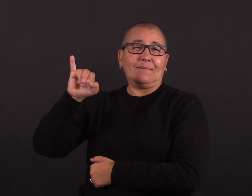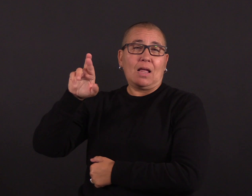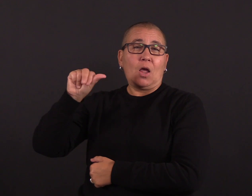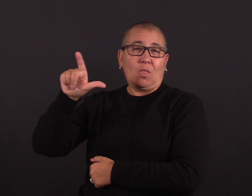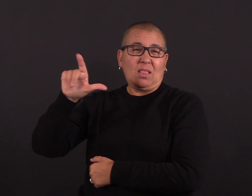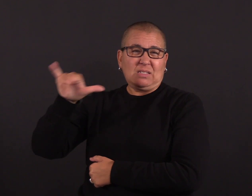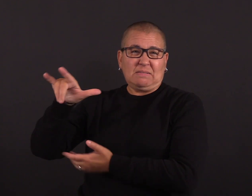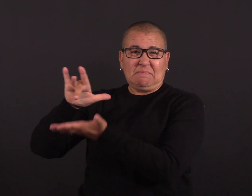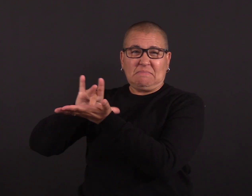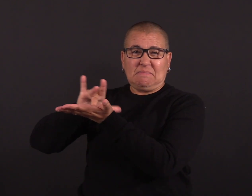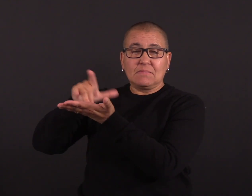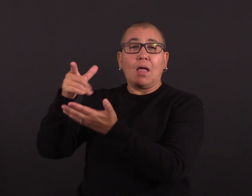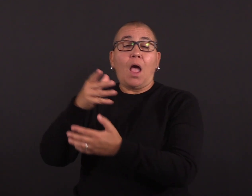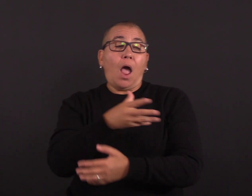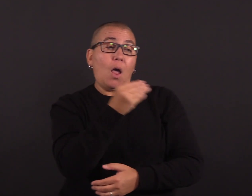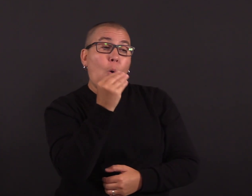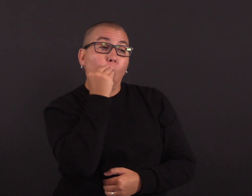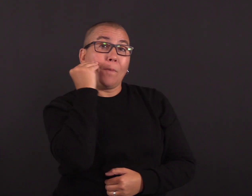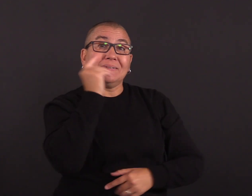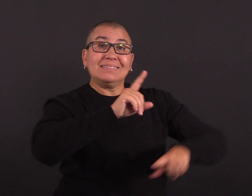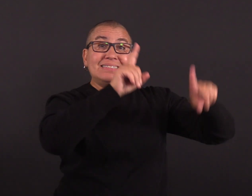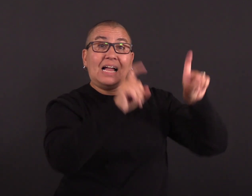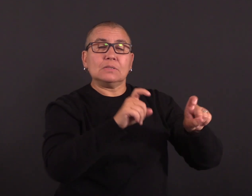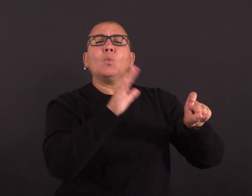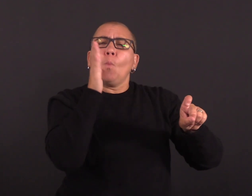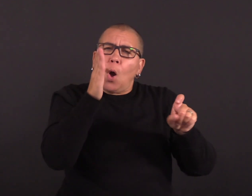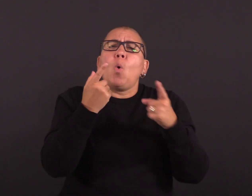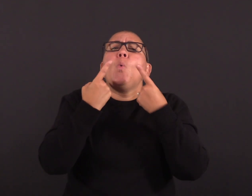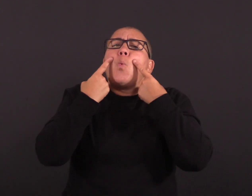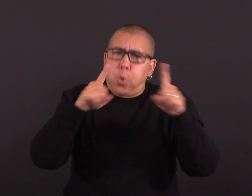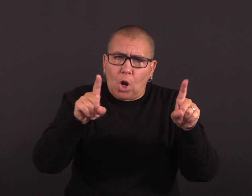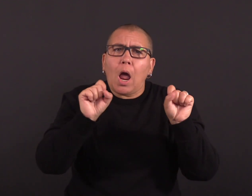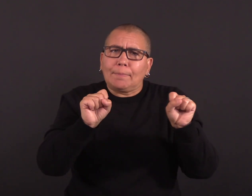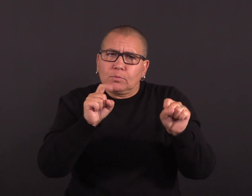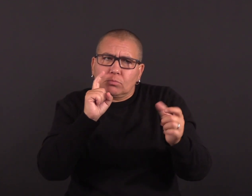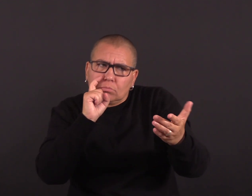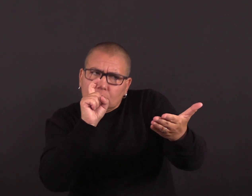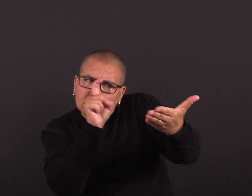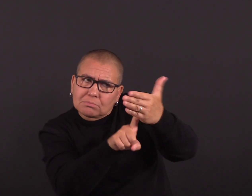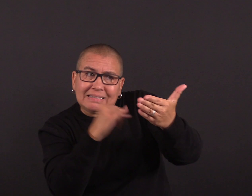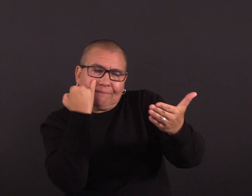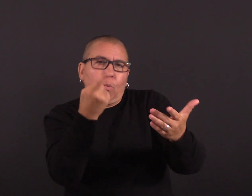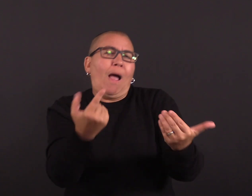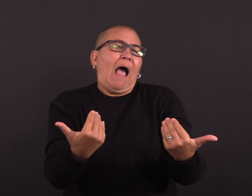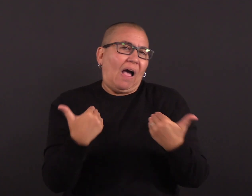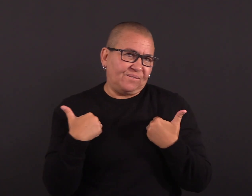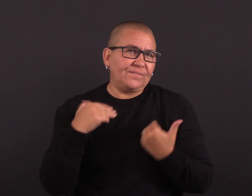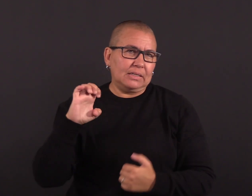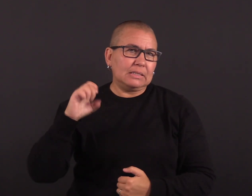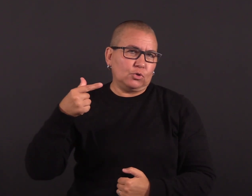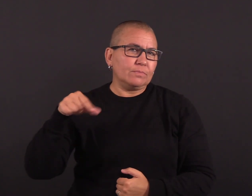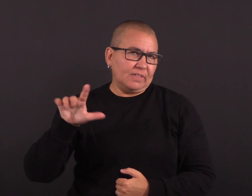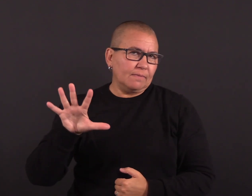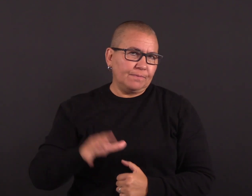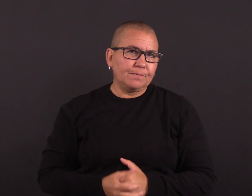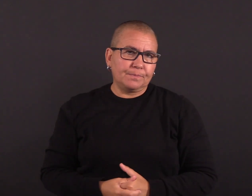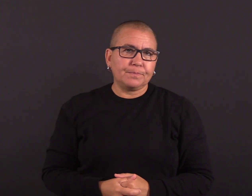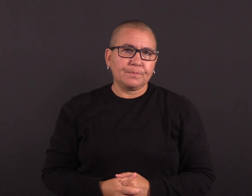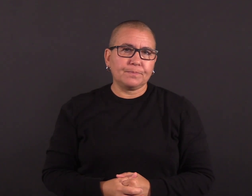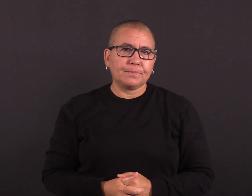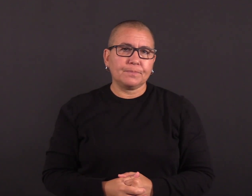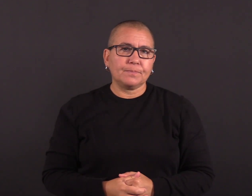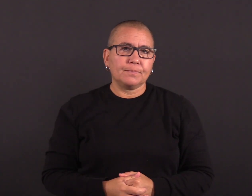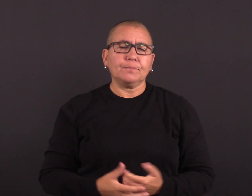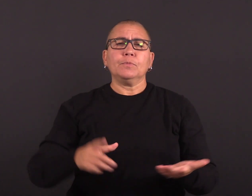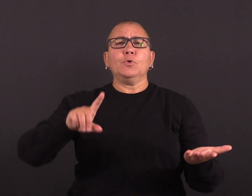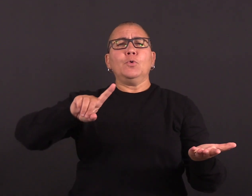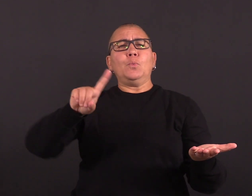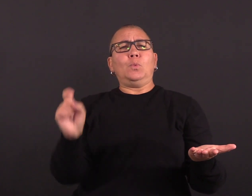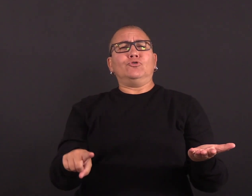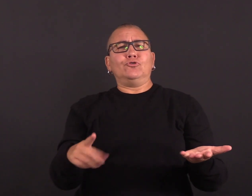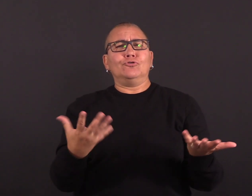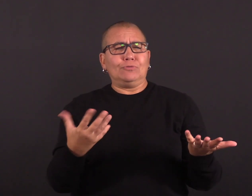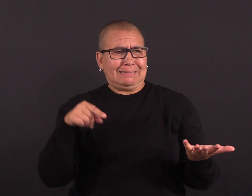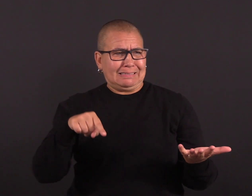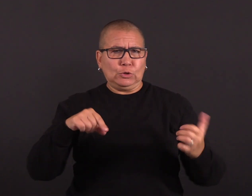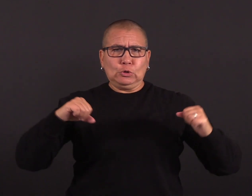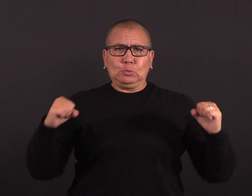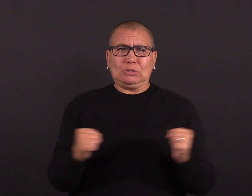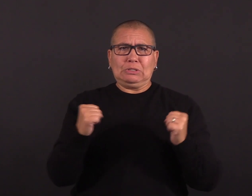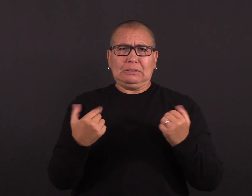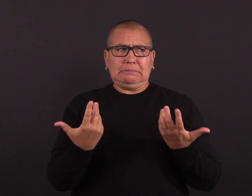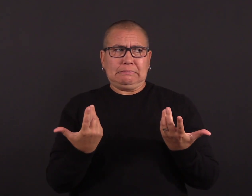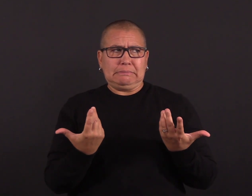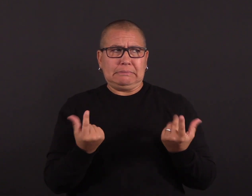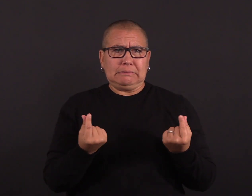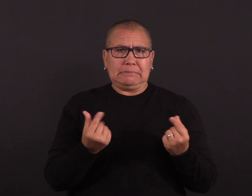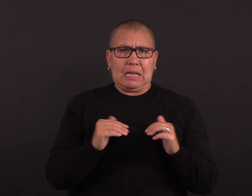SARS-CoV-2 and other viruses this winter? Anticipation of three viruses—SARS-CoV-2,